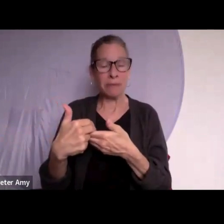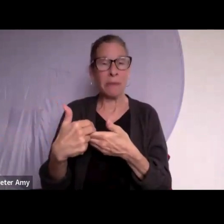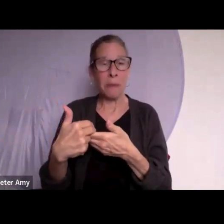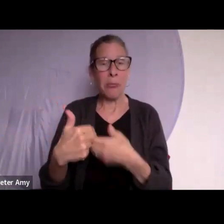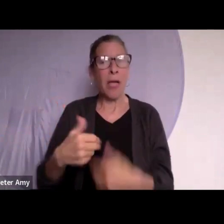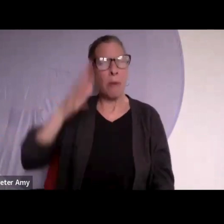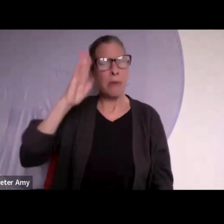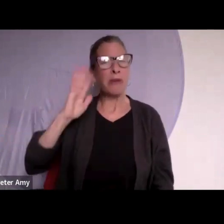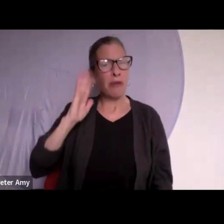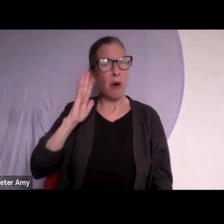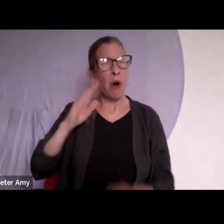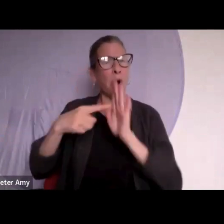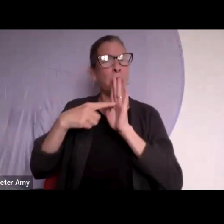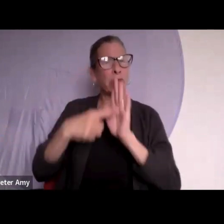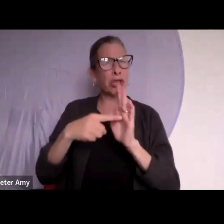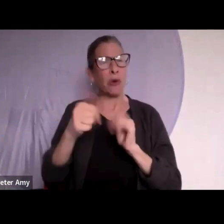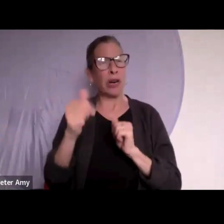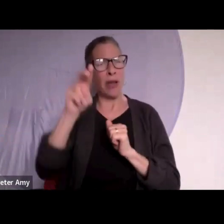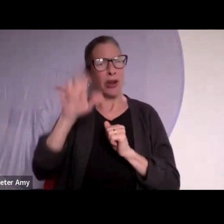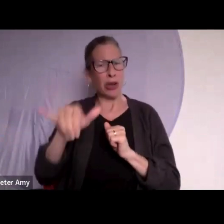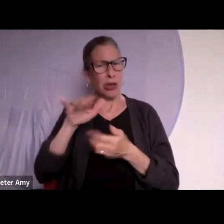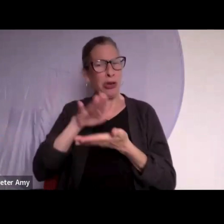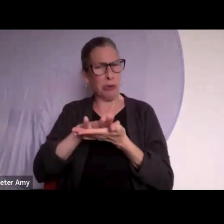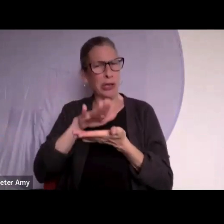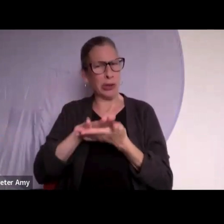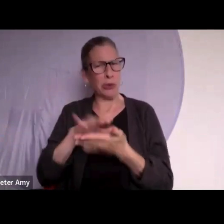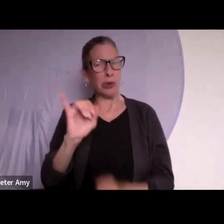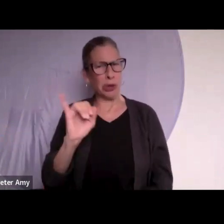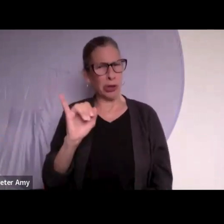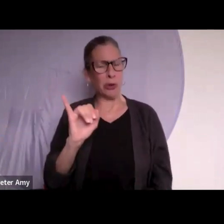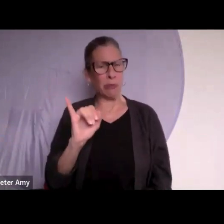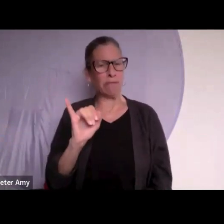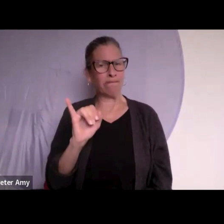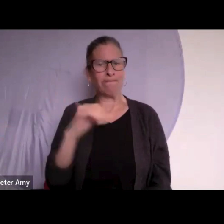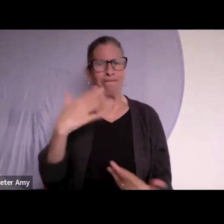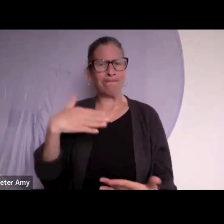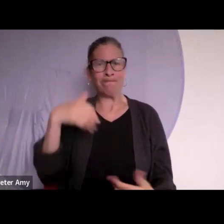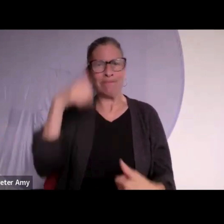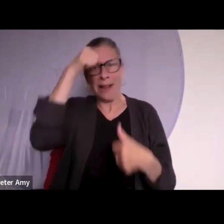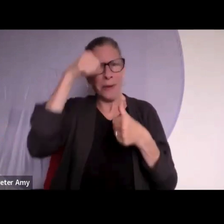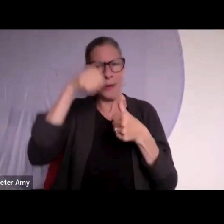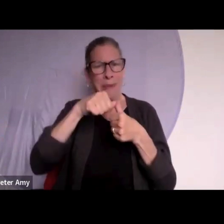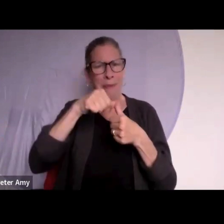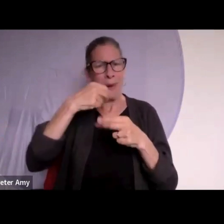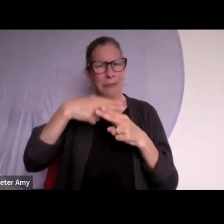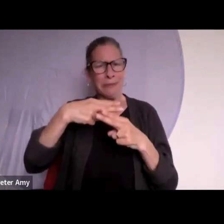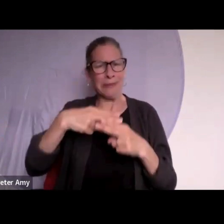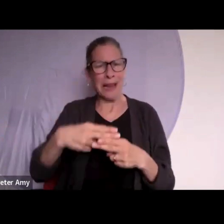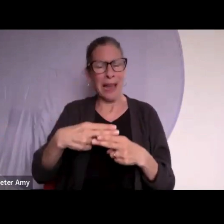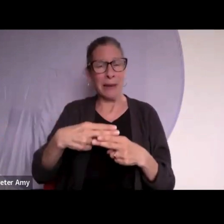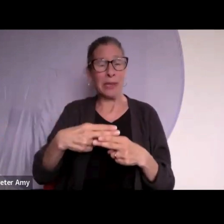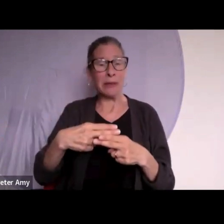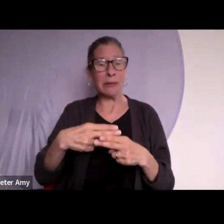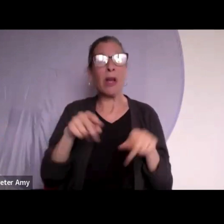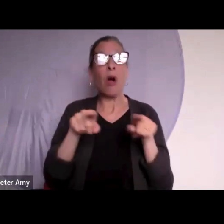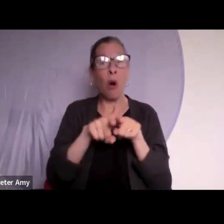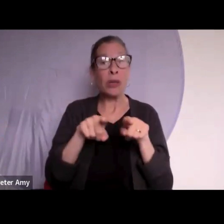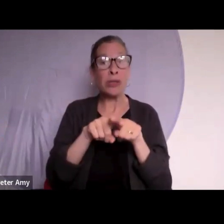a few other CUNY schools as well I remember over the years. So so people who can do it, we've also since then have raised the bar